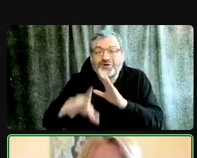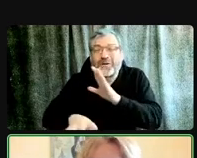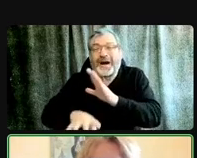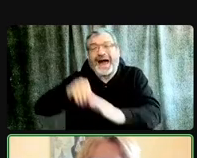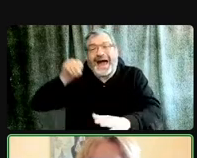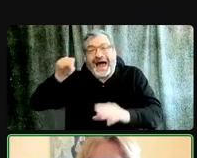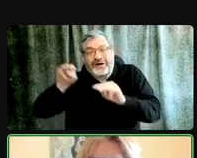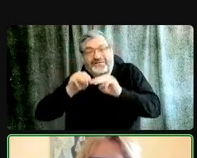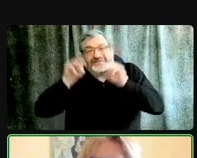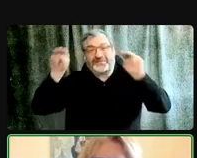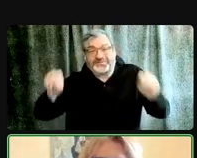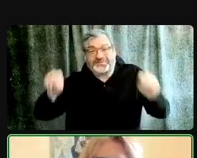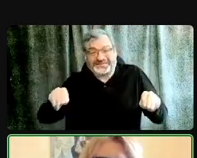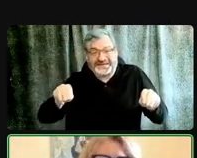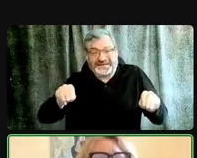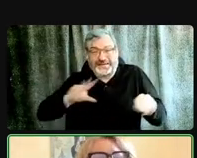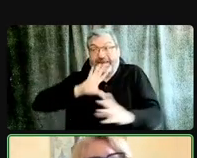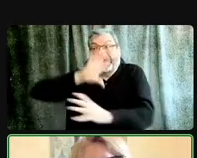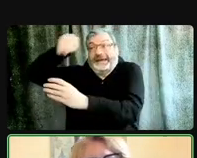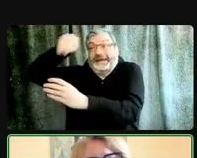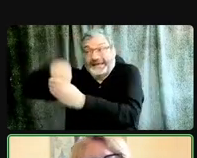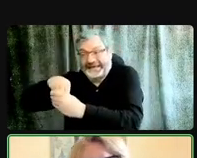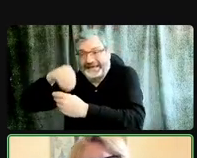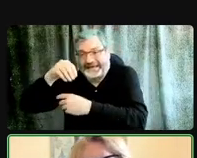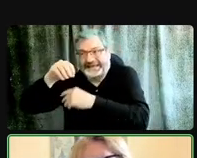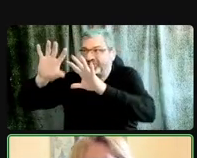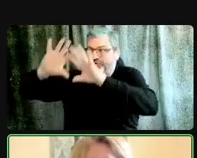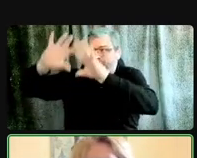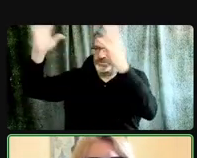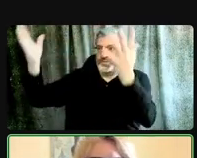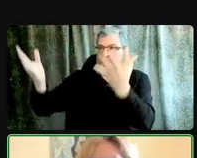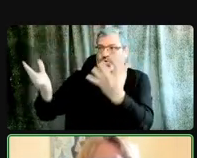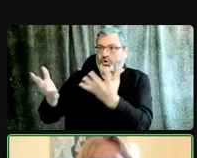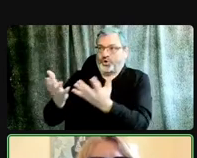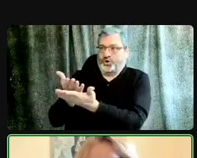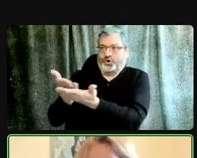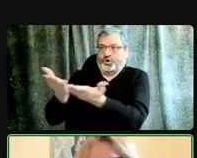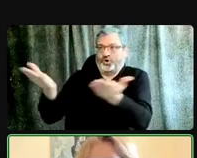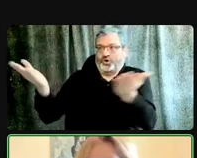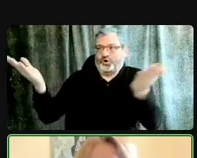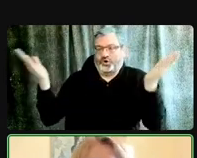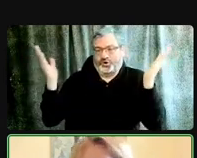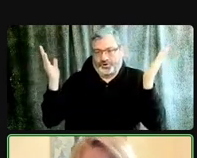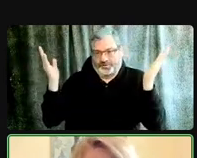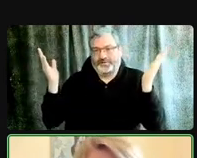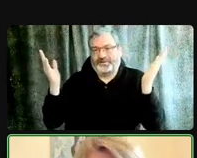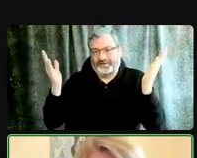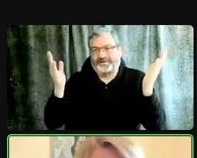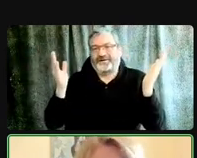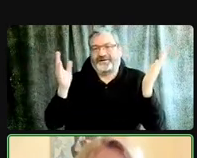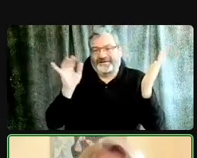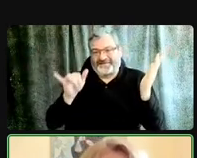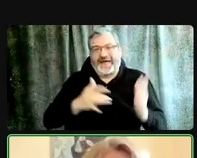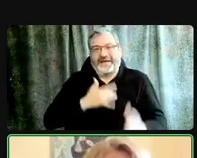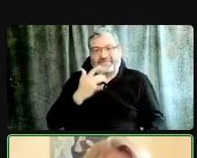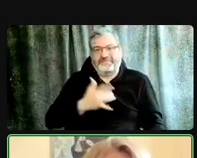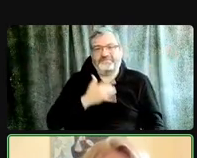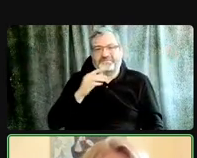into the world, the world that is created around the mood tour that you've taken.